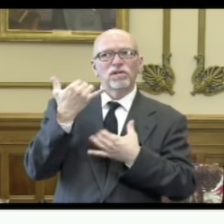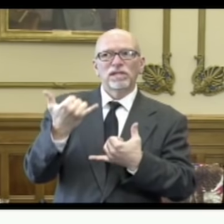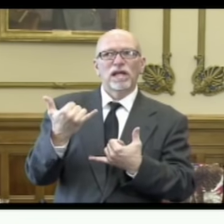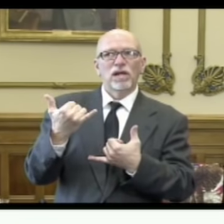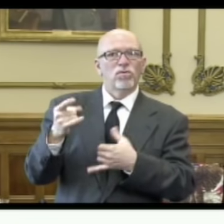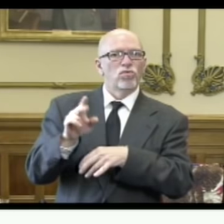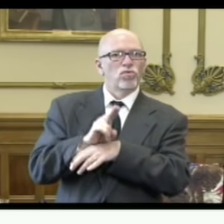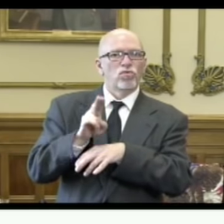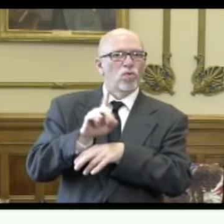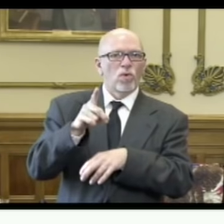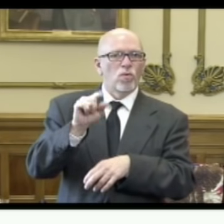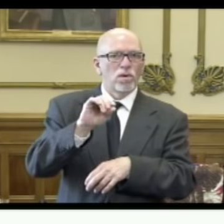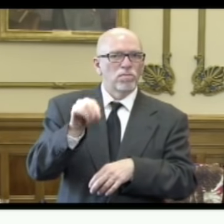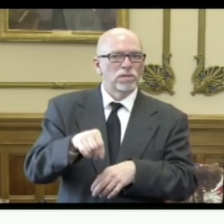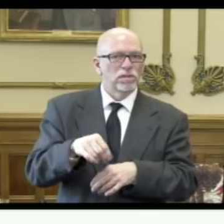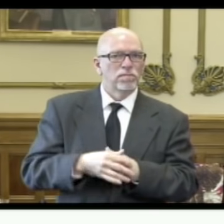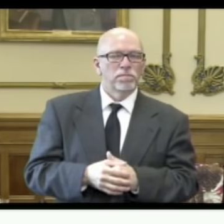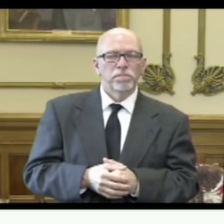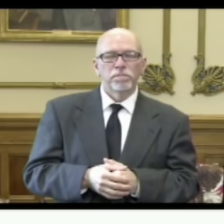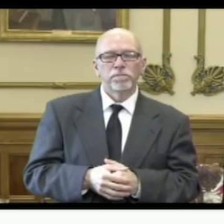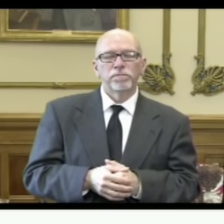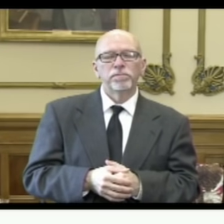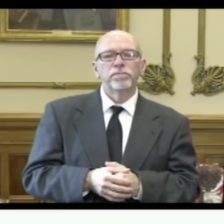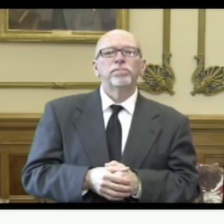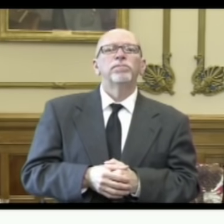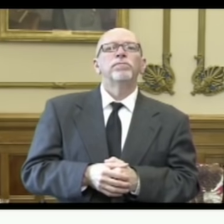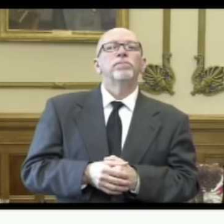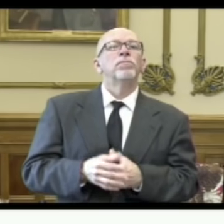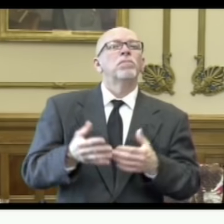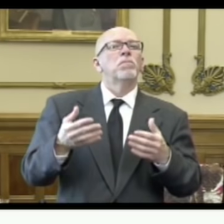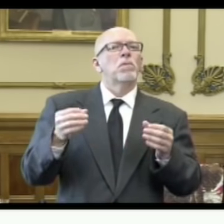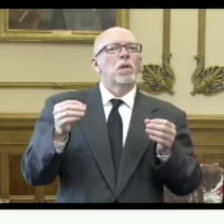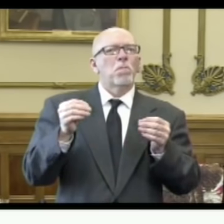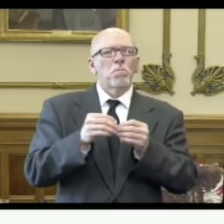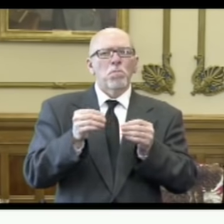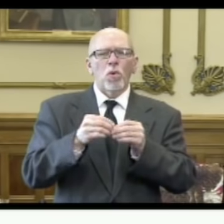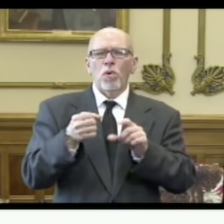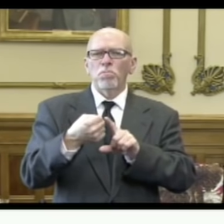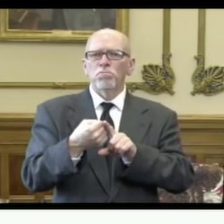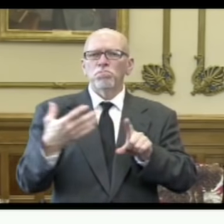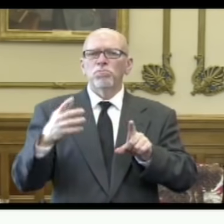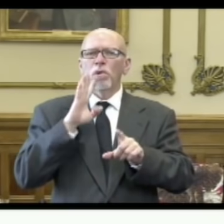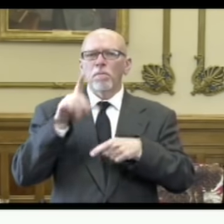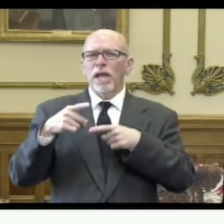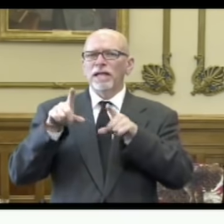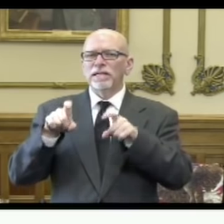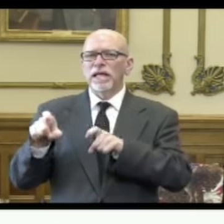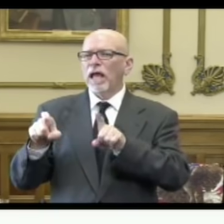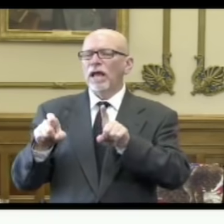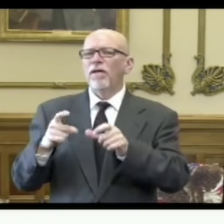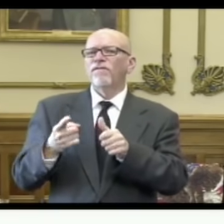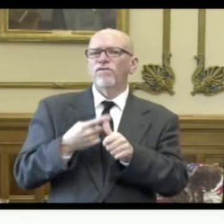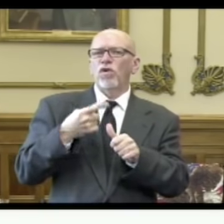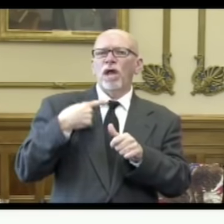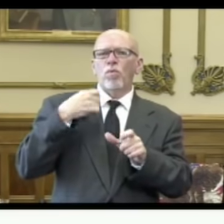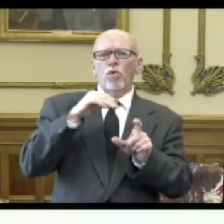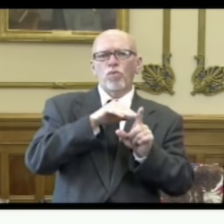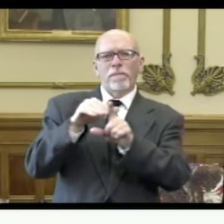BEDS AVAILABLE STATEWIDE. AND JUST 20% OF OUR VENTILATORS